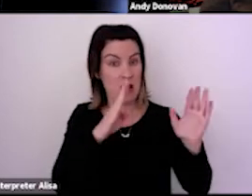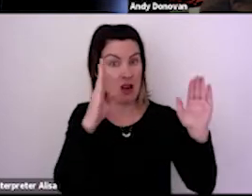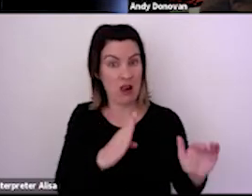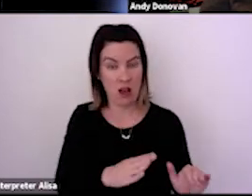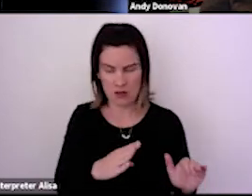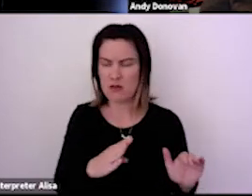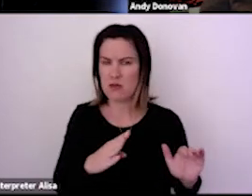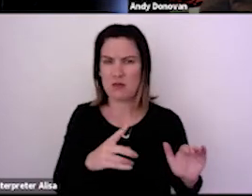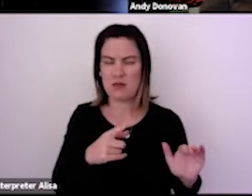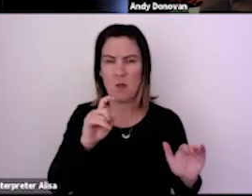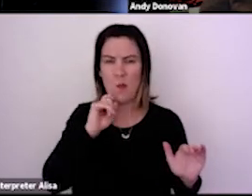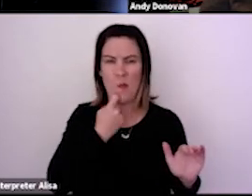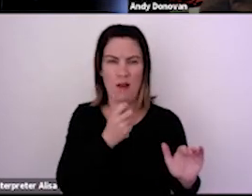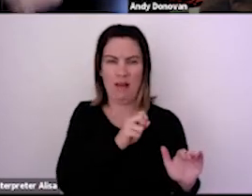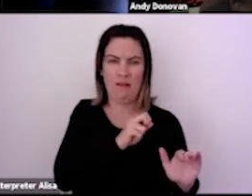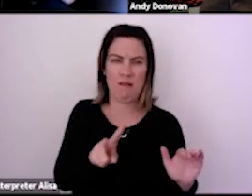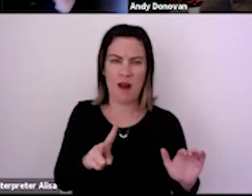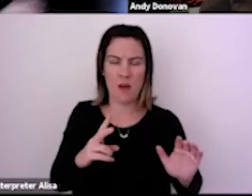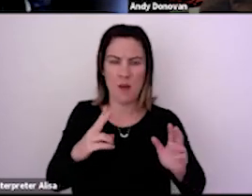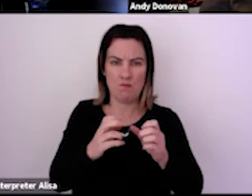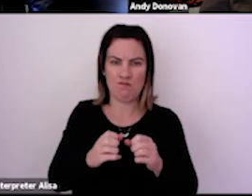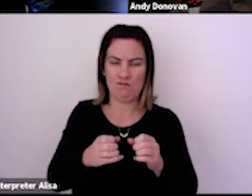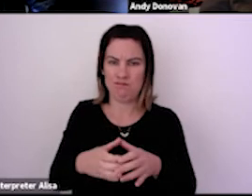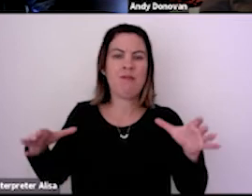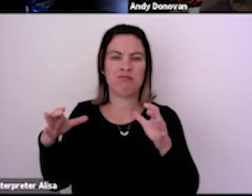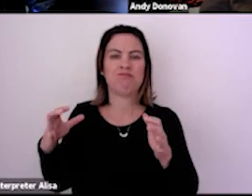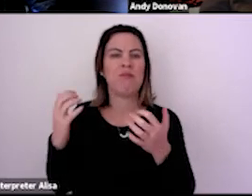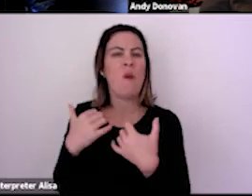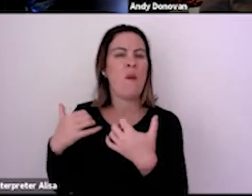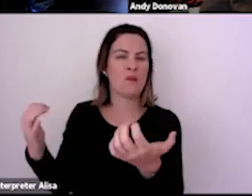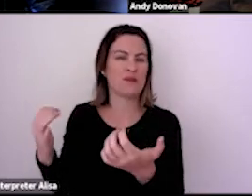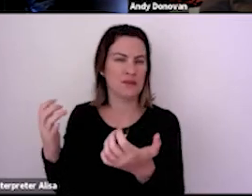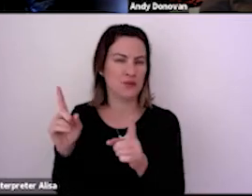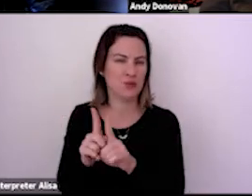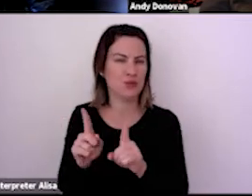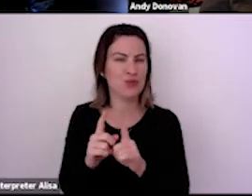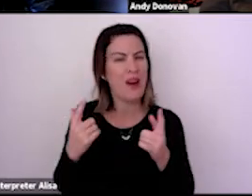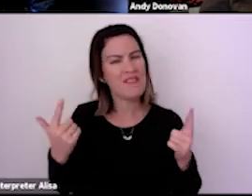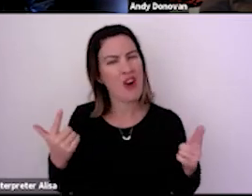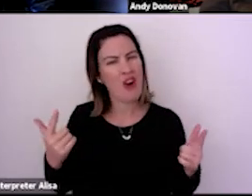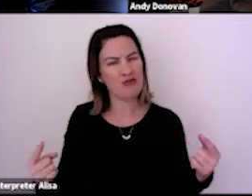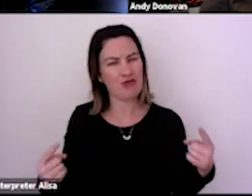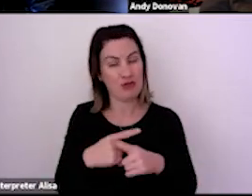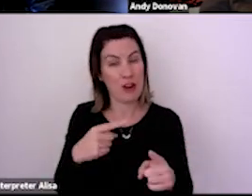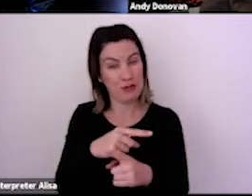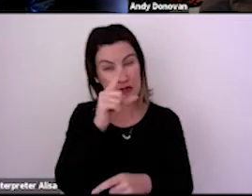are all conscious that things can change at any time. I have a couple of ideas about that that I will share